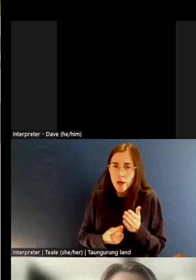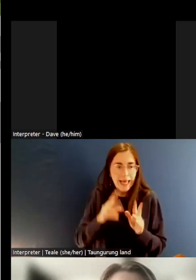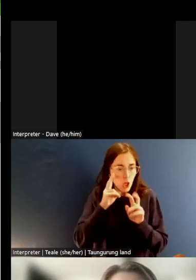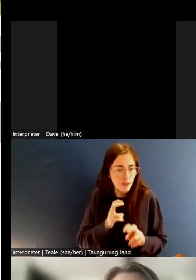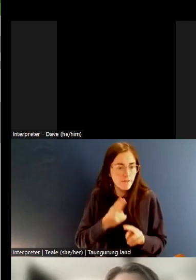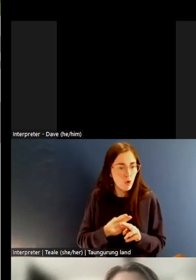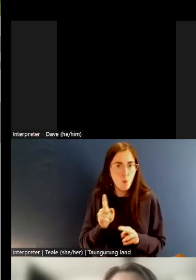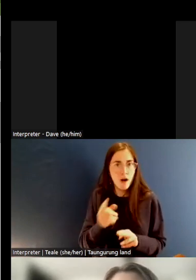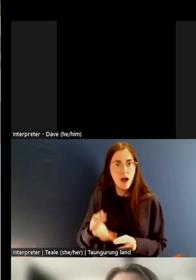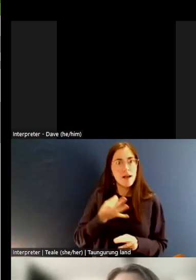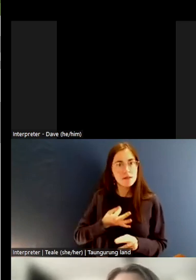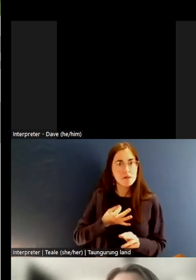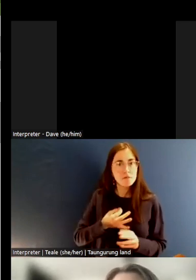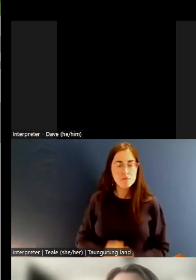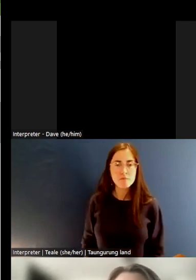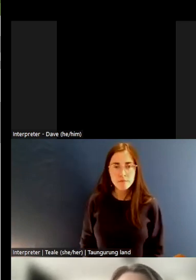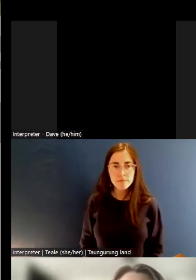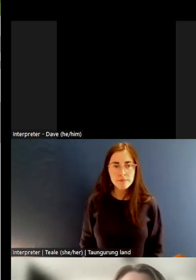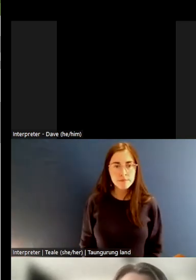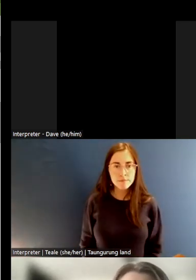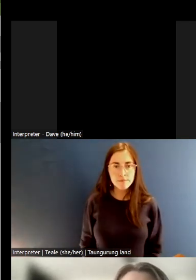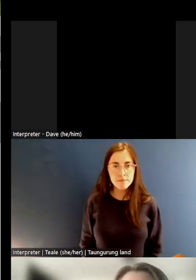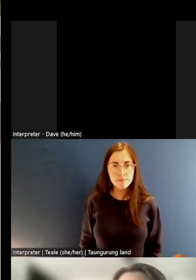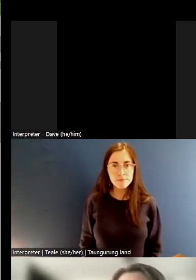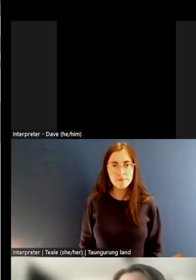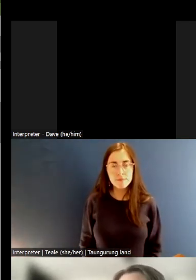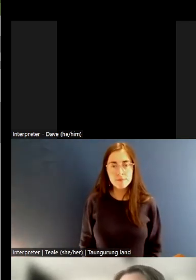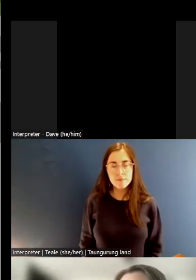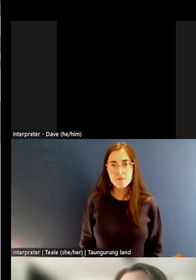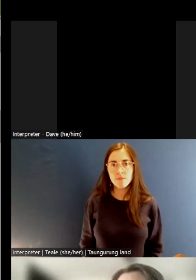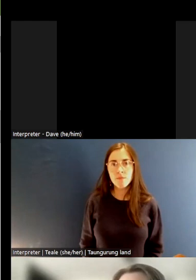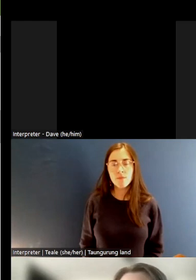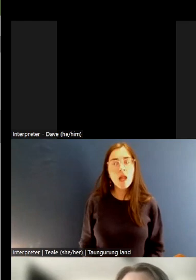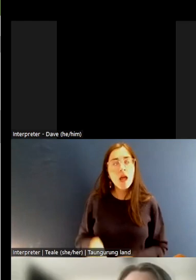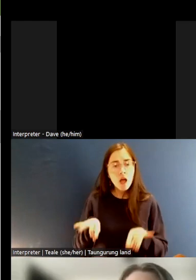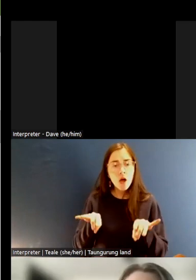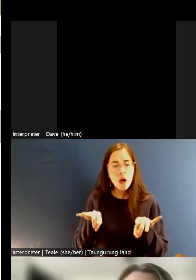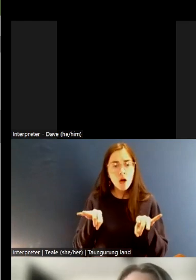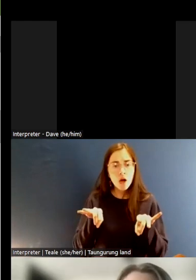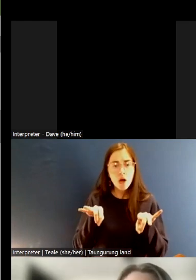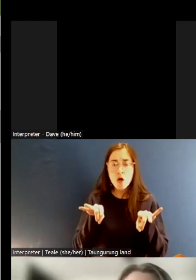So in terms of our Australian context, in terms of that more detailed genetic testing,